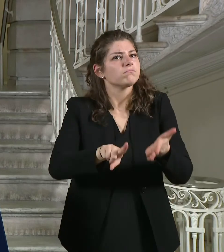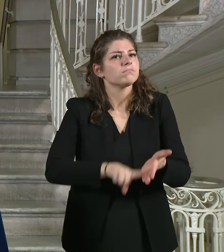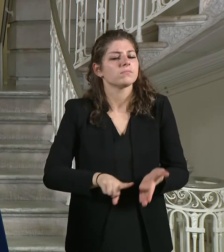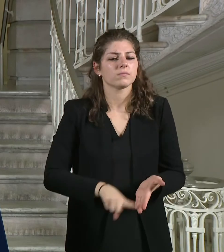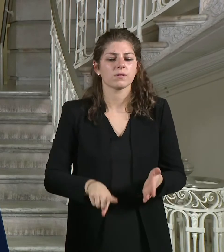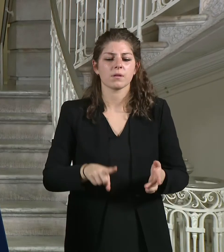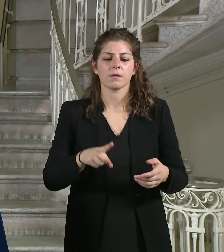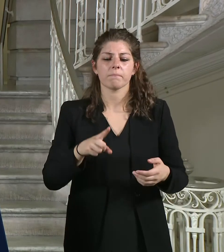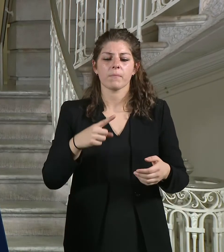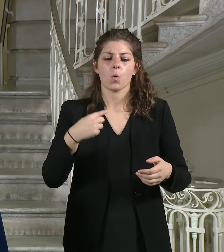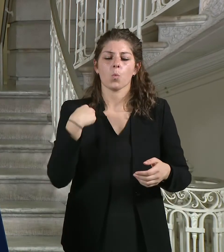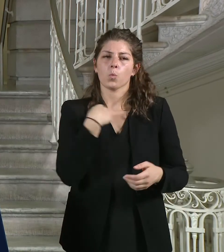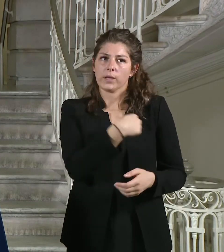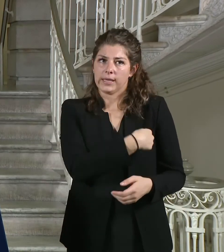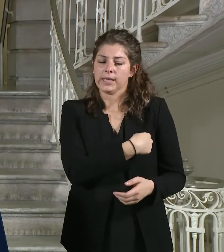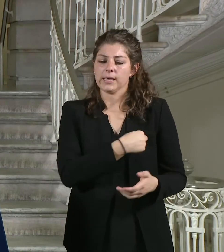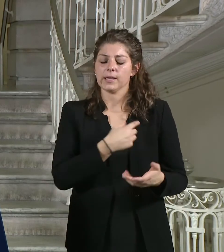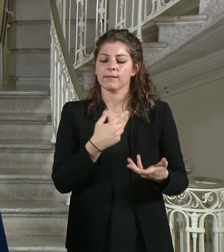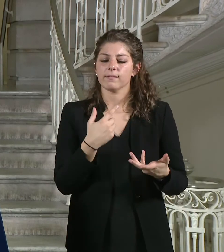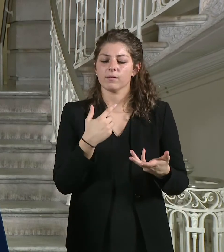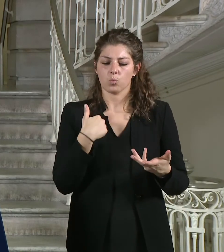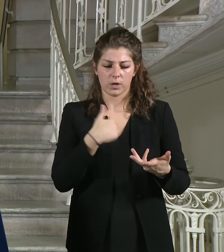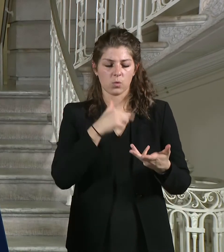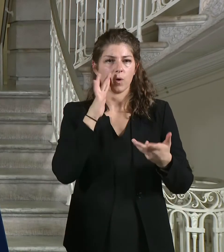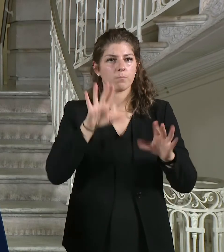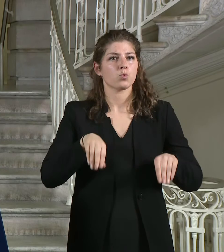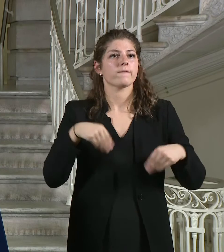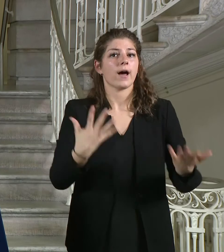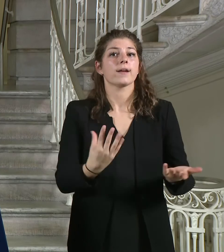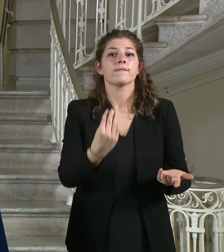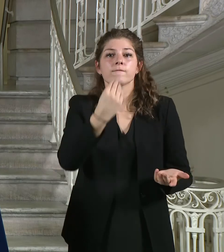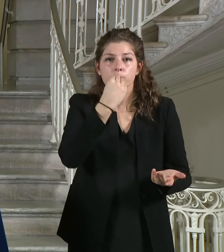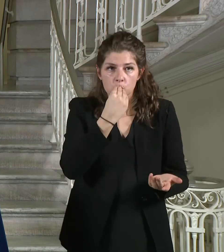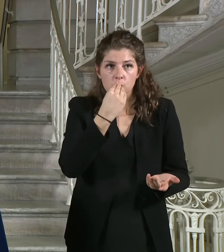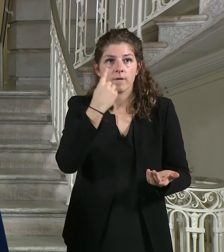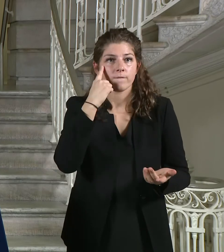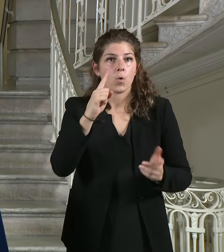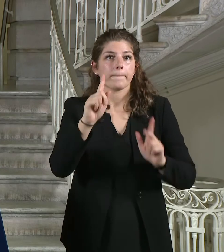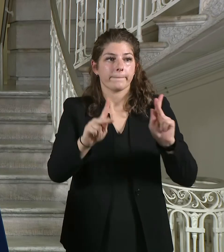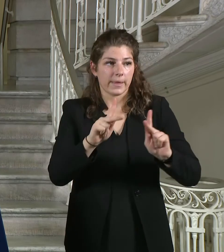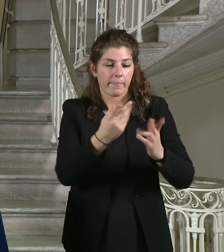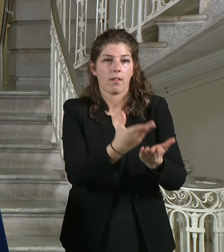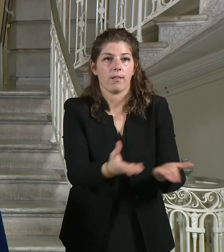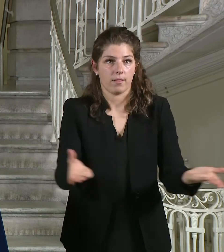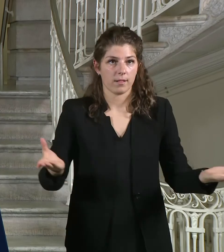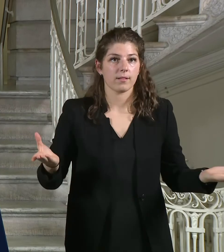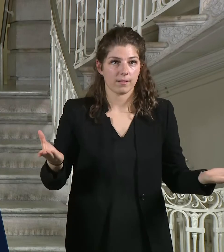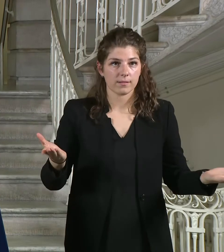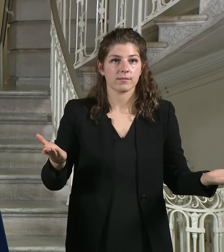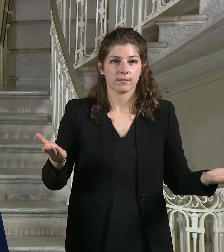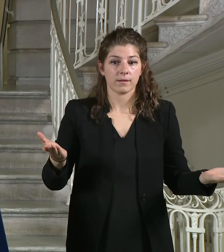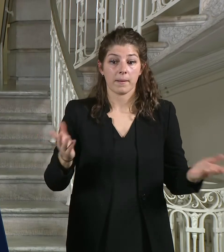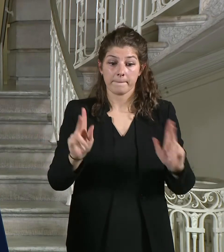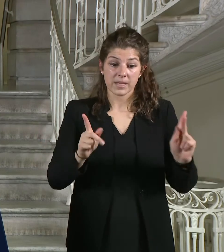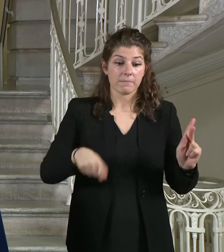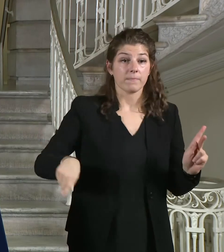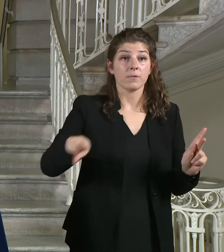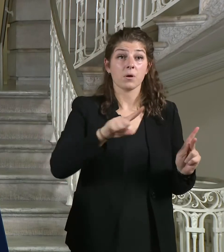OF FOOD THAT WAS THROWN OUT OR WHAT. I WOULD DIG INTO THE